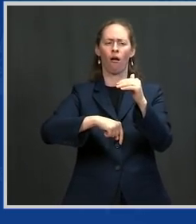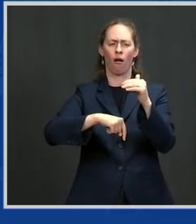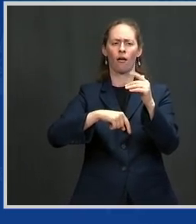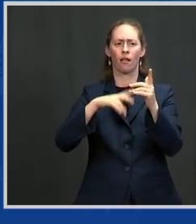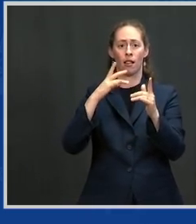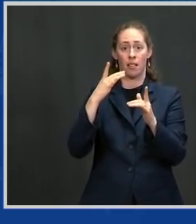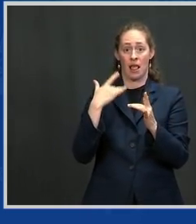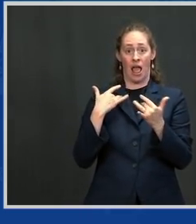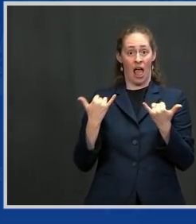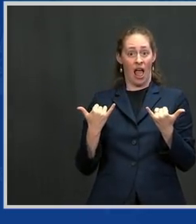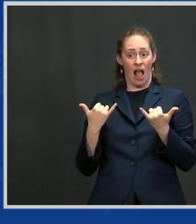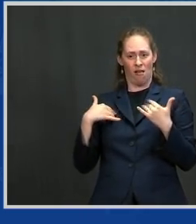Nancy Cordes, CBS.